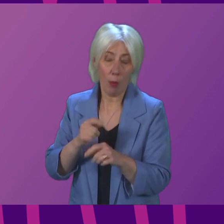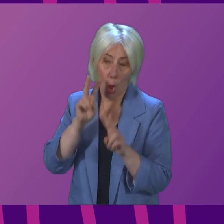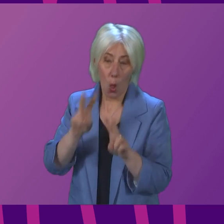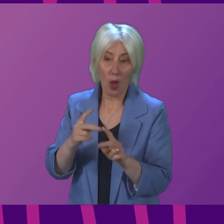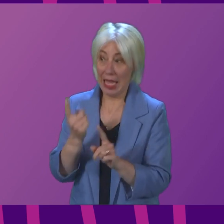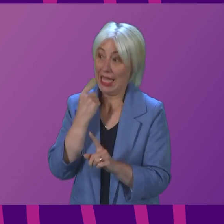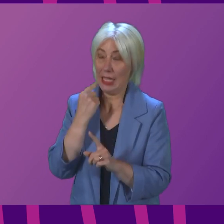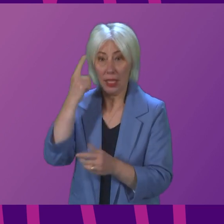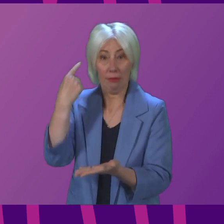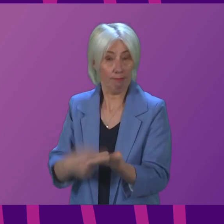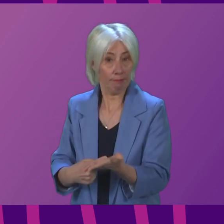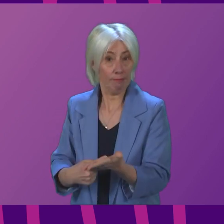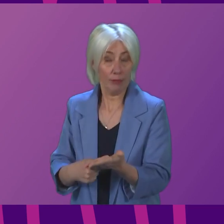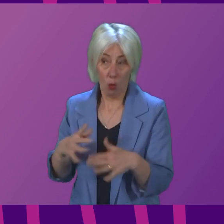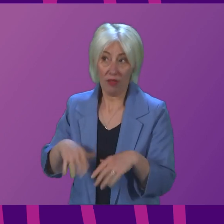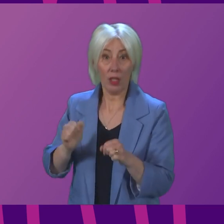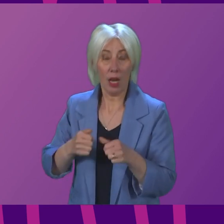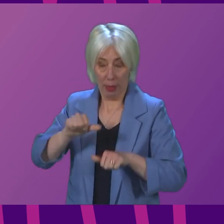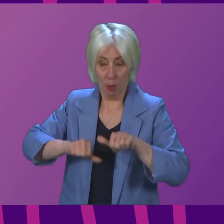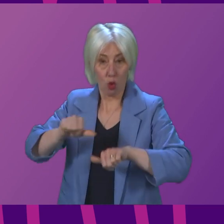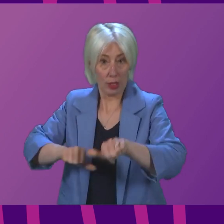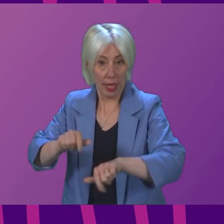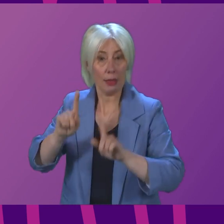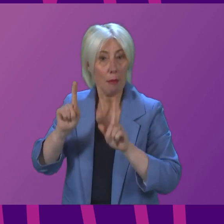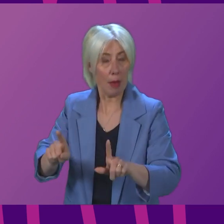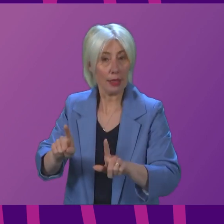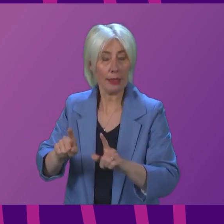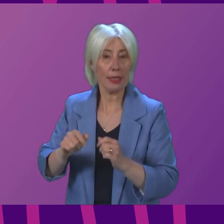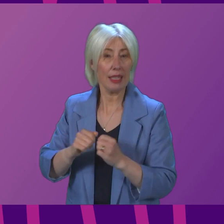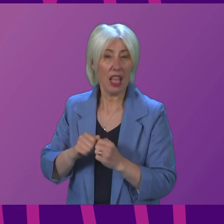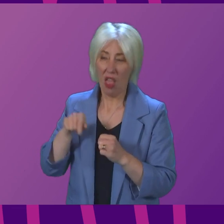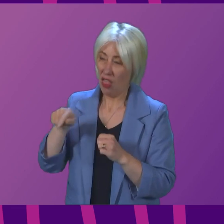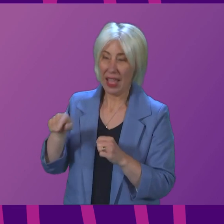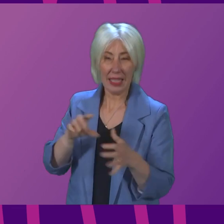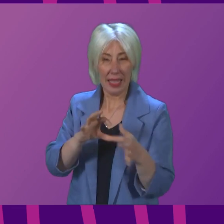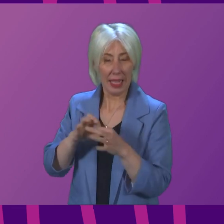have already started that process—but this was not a case about the situation in Scotland.